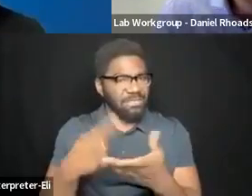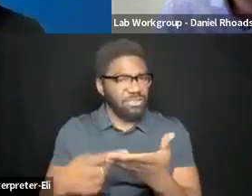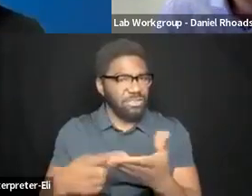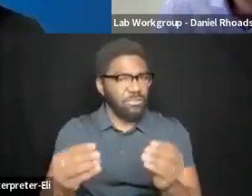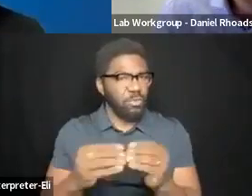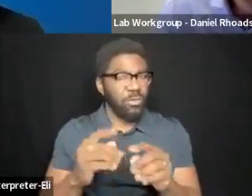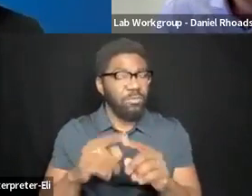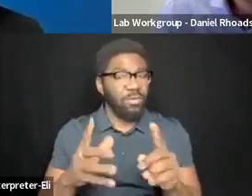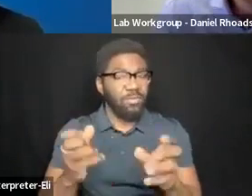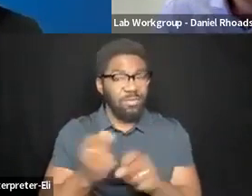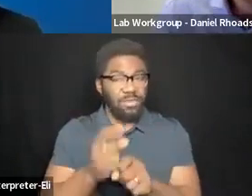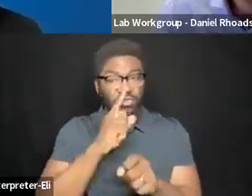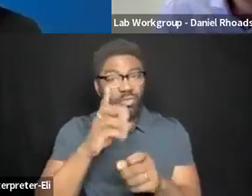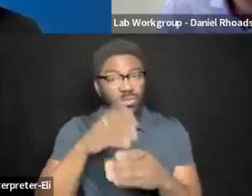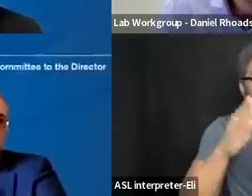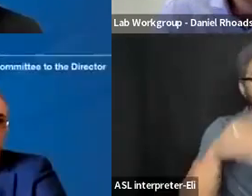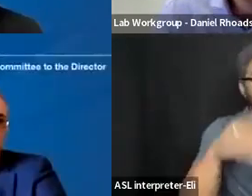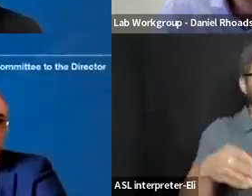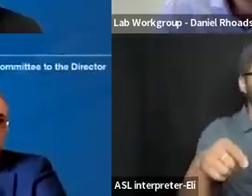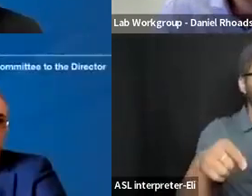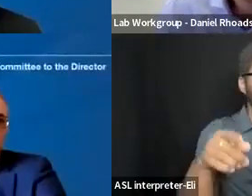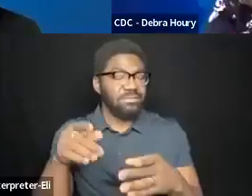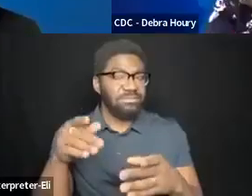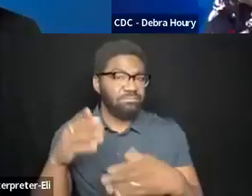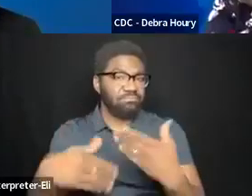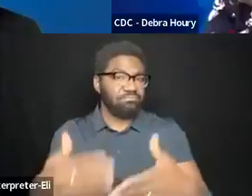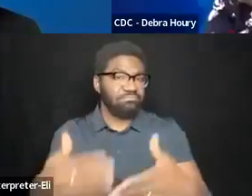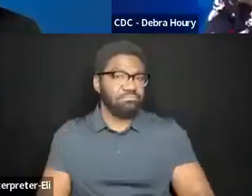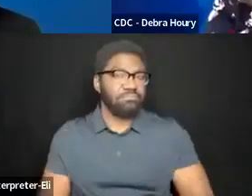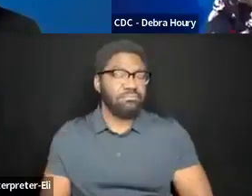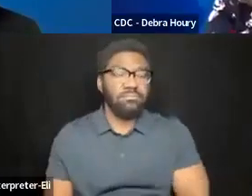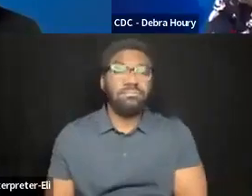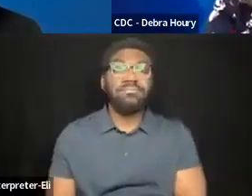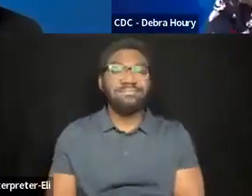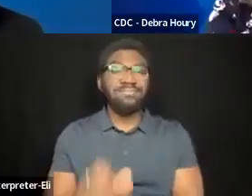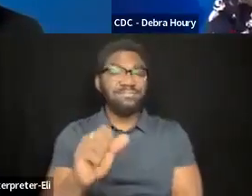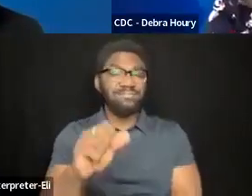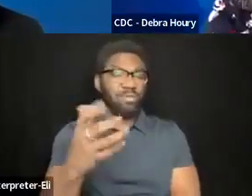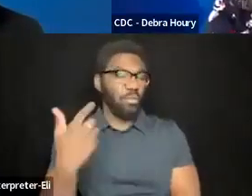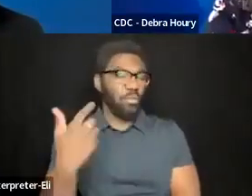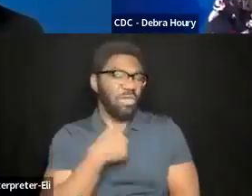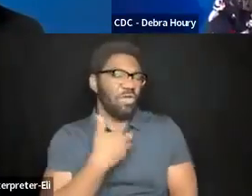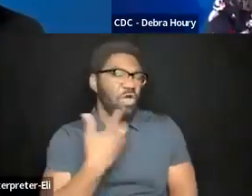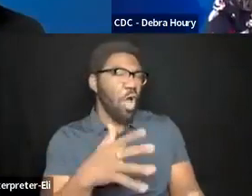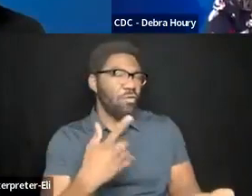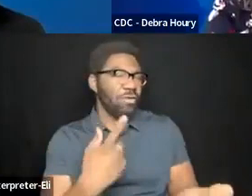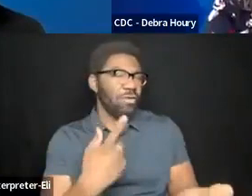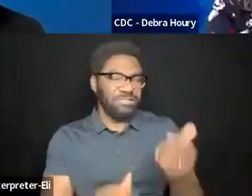I think we probably hit the most challenging parts of the recommendation. But this is great.